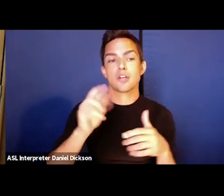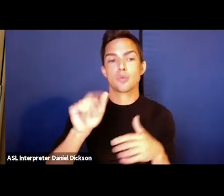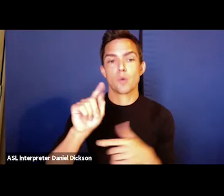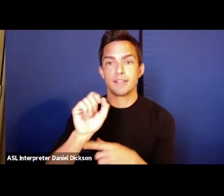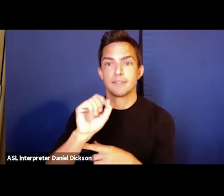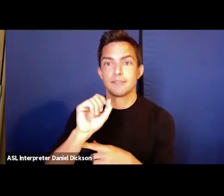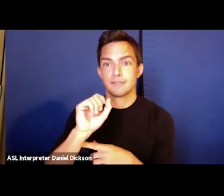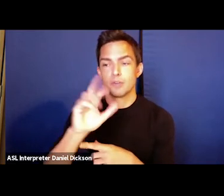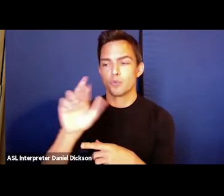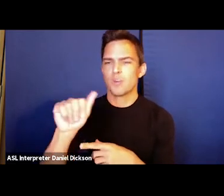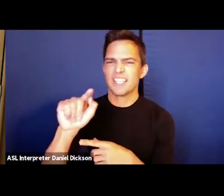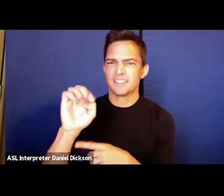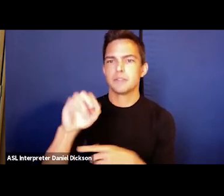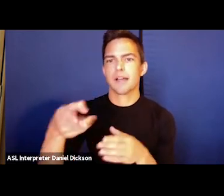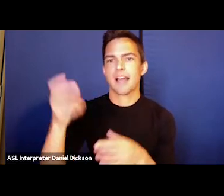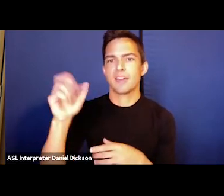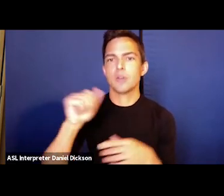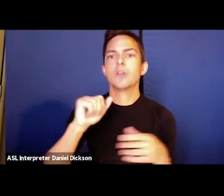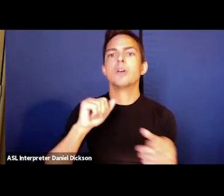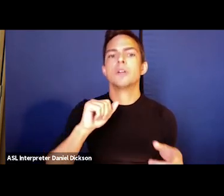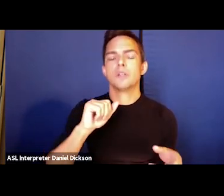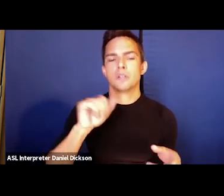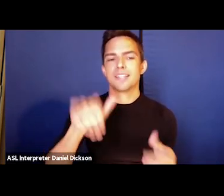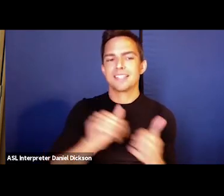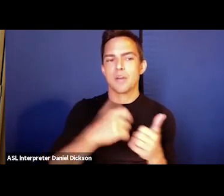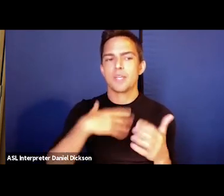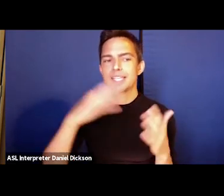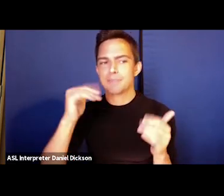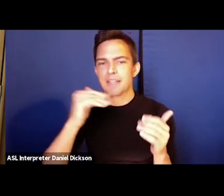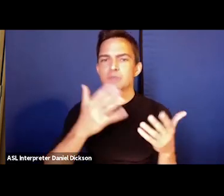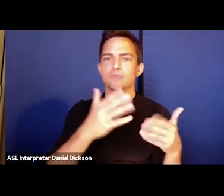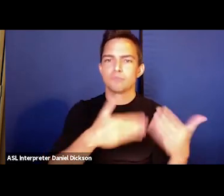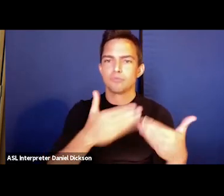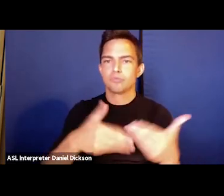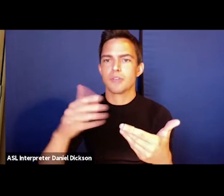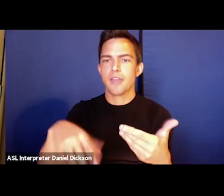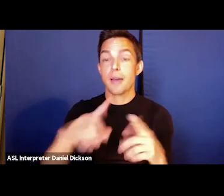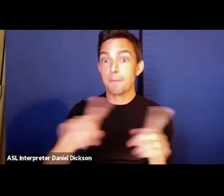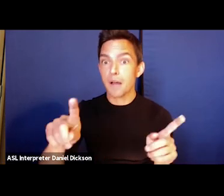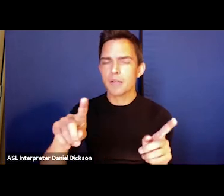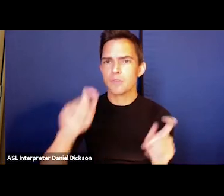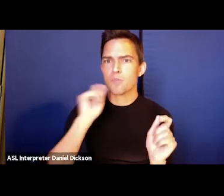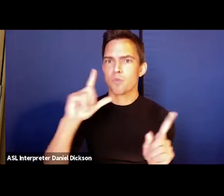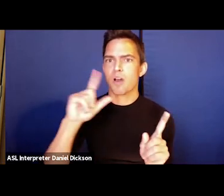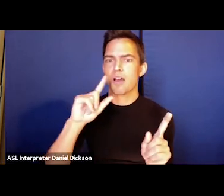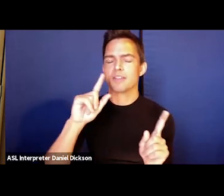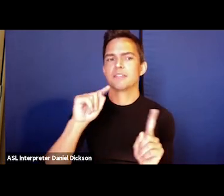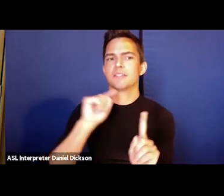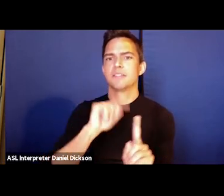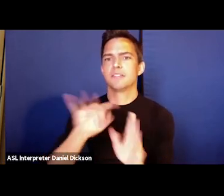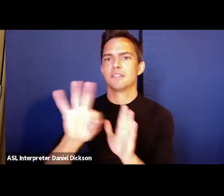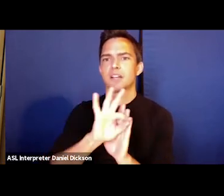that follows how we might expect it to go what was really surprising however is that there wasn't